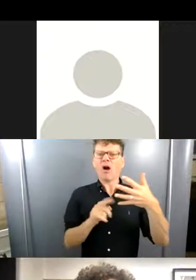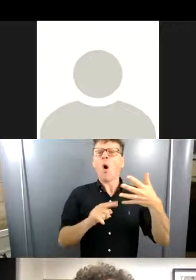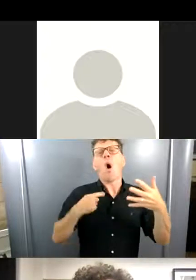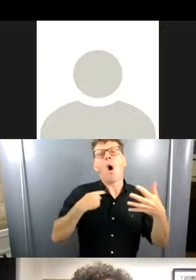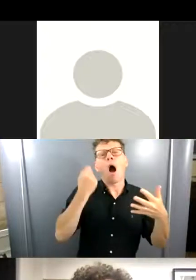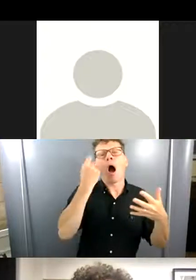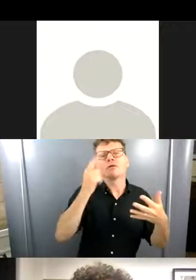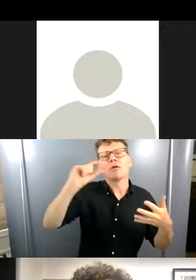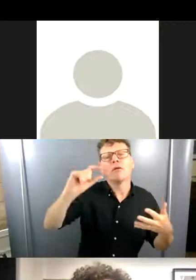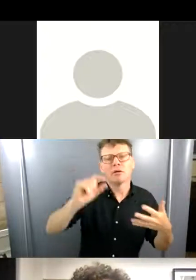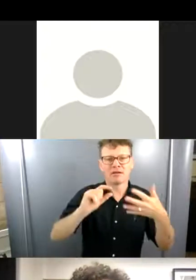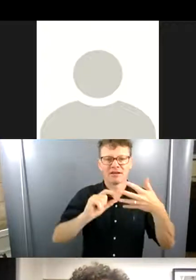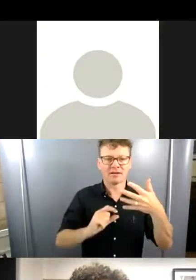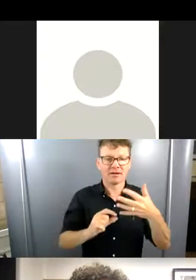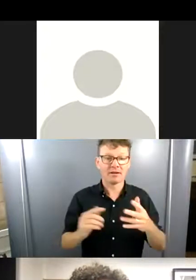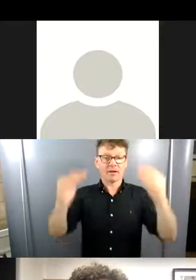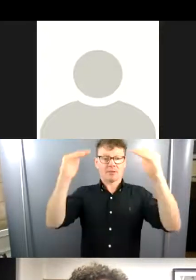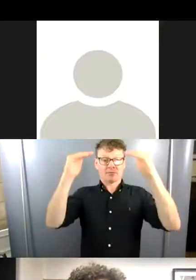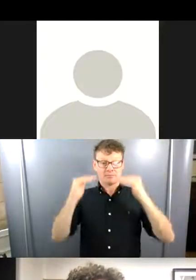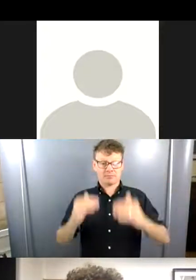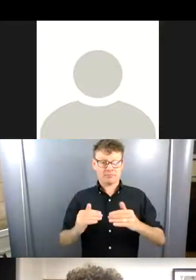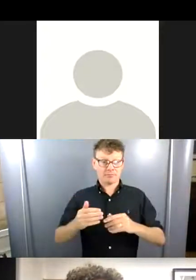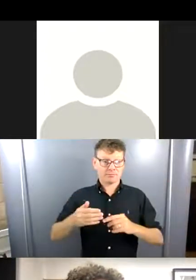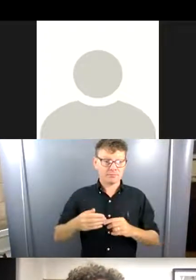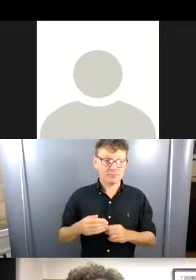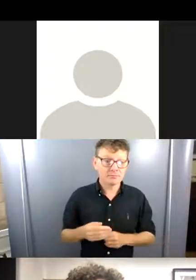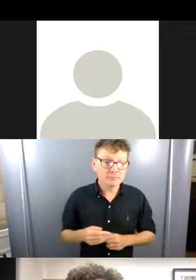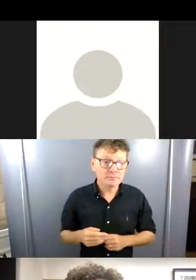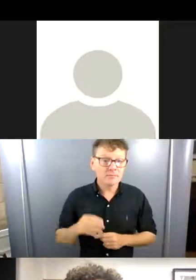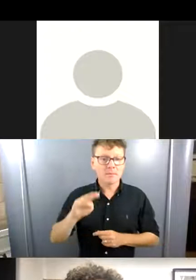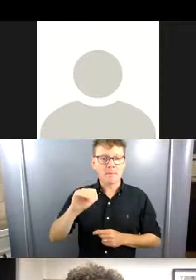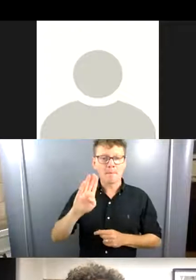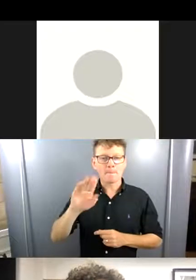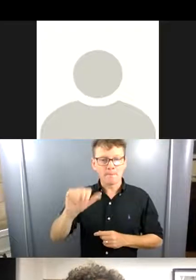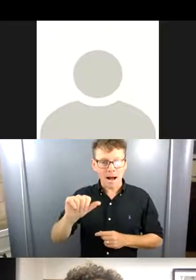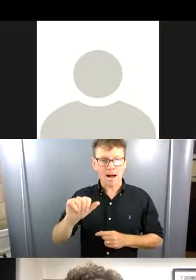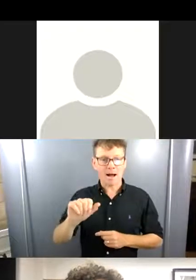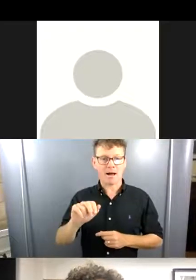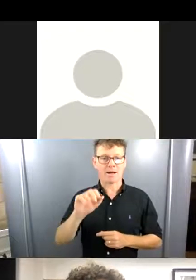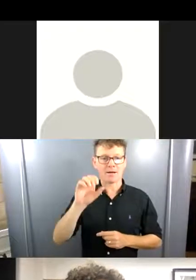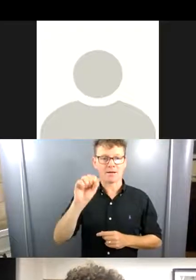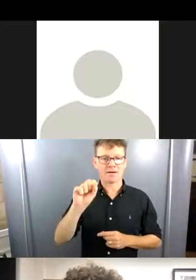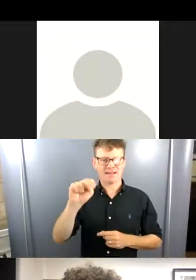and Mba and Nsen Tem use tests to show that self this self-report of receptive and productive